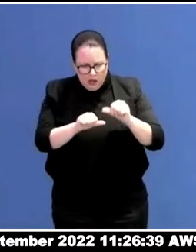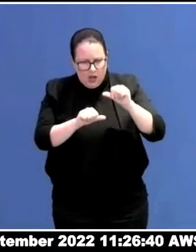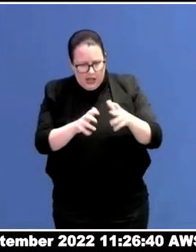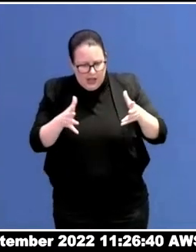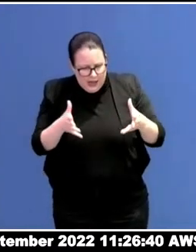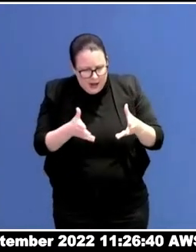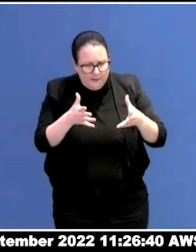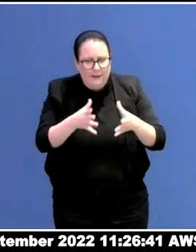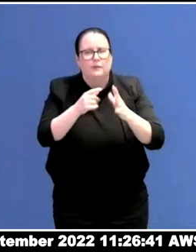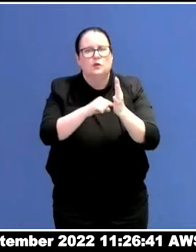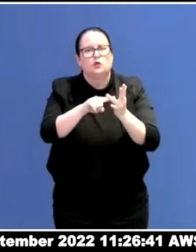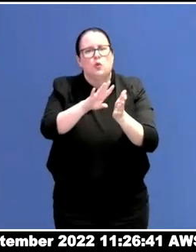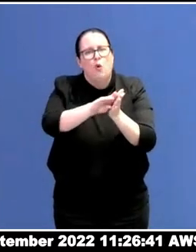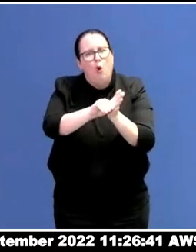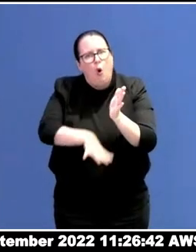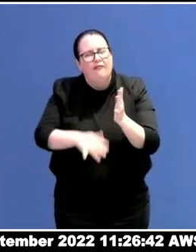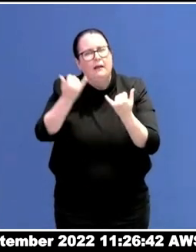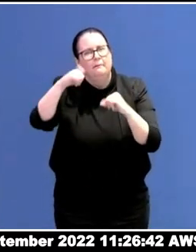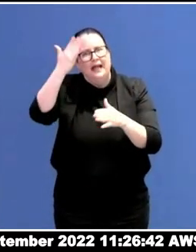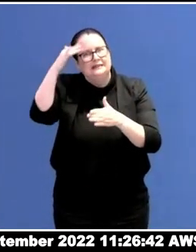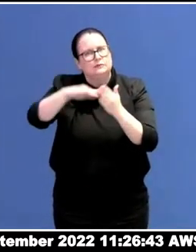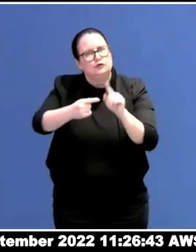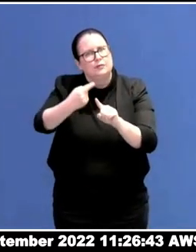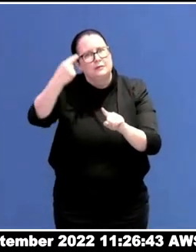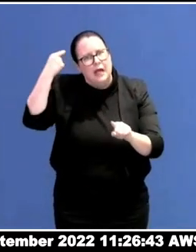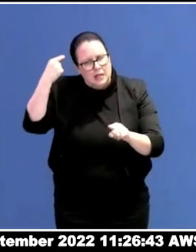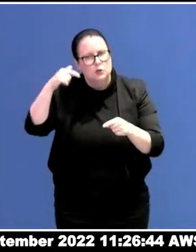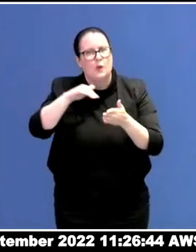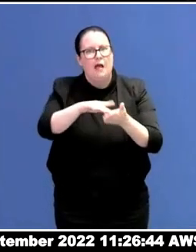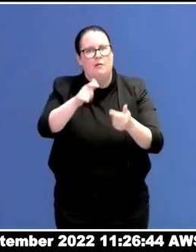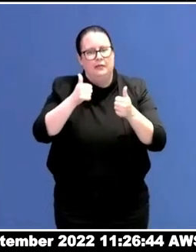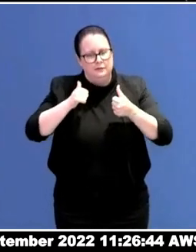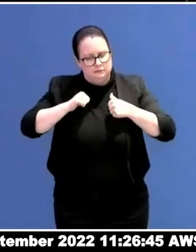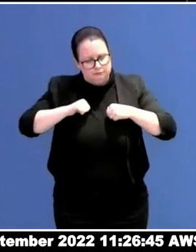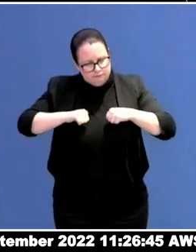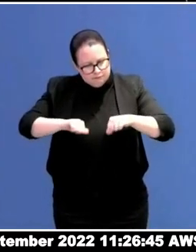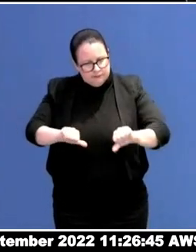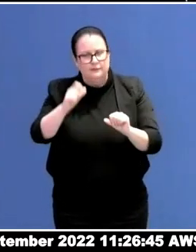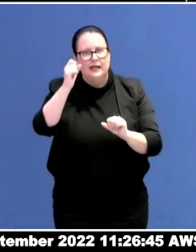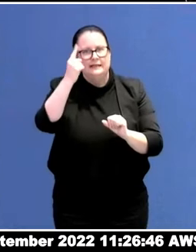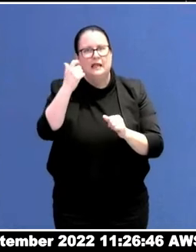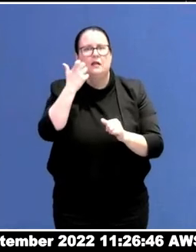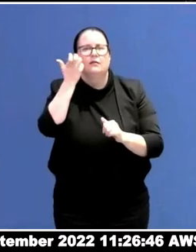trauma and develop pathways forward. It's about hearing, listening, acting and being genuine.